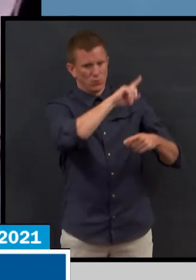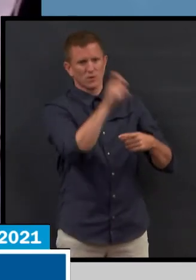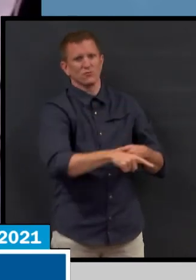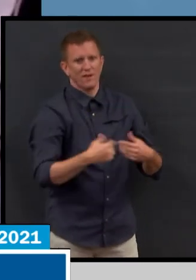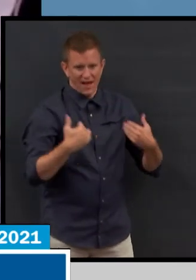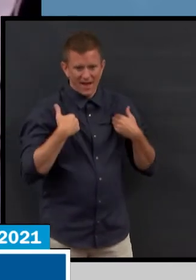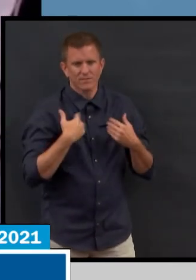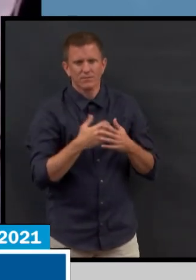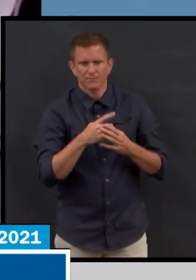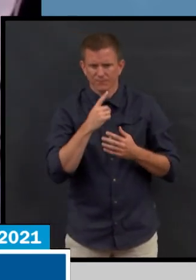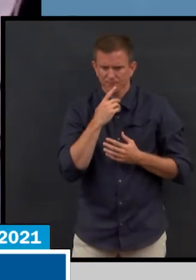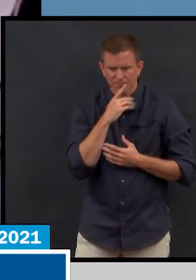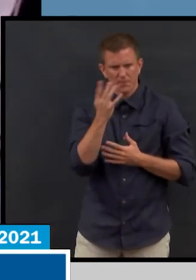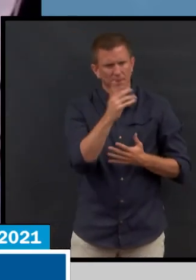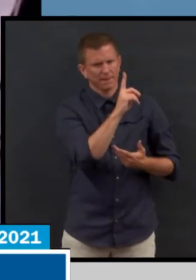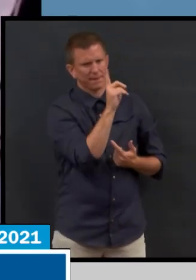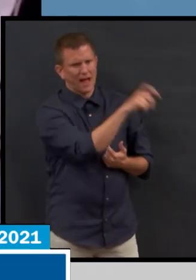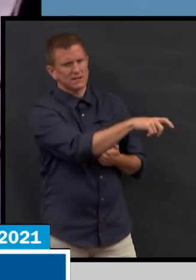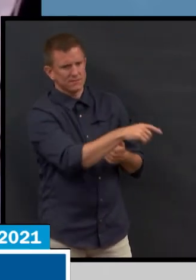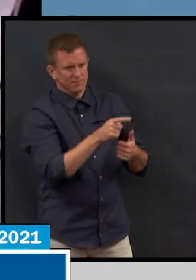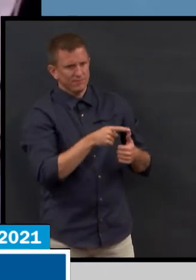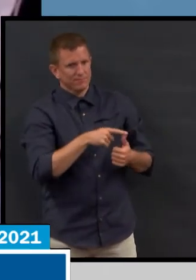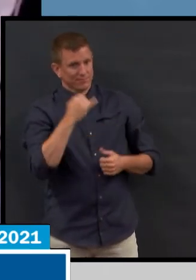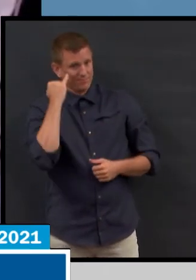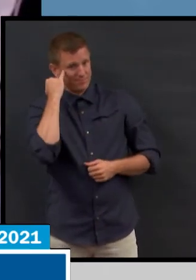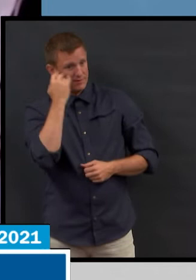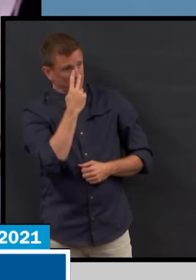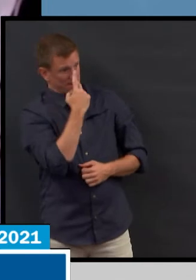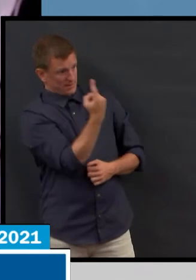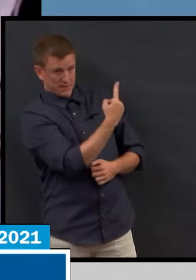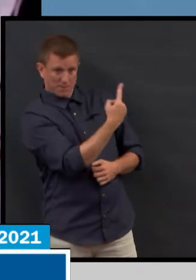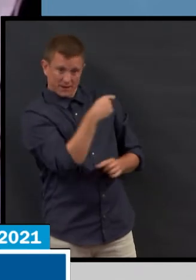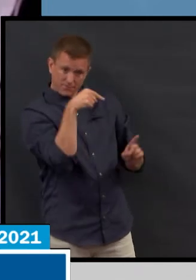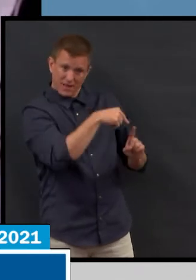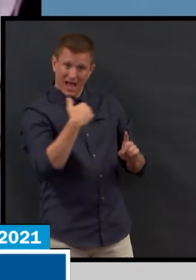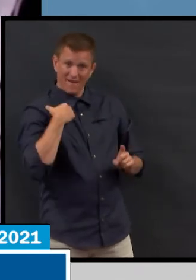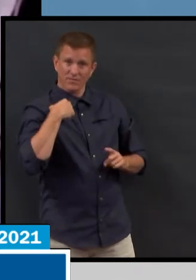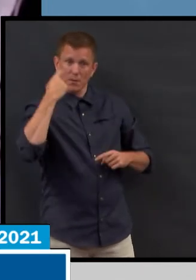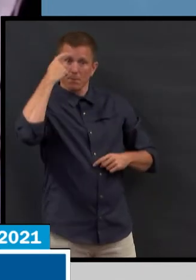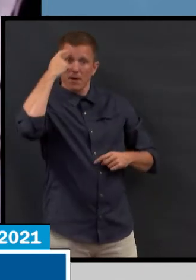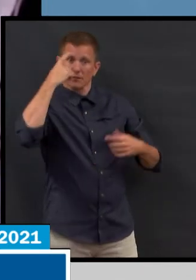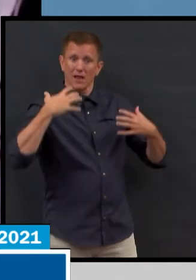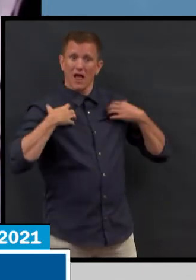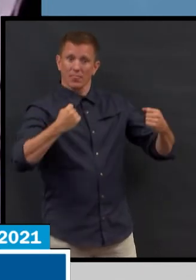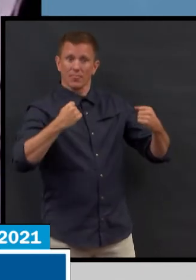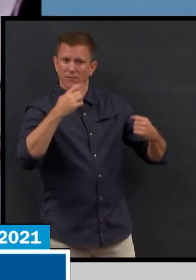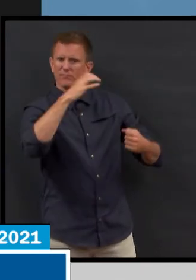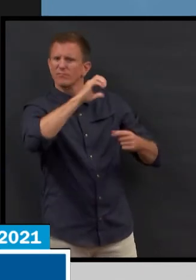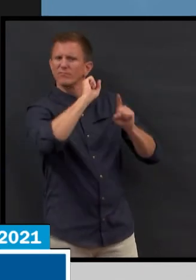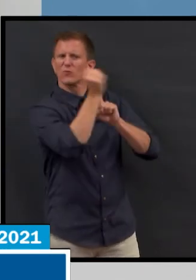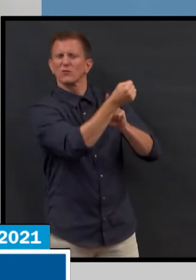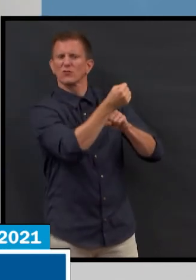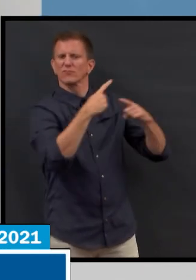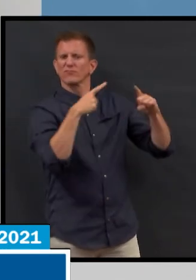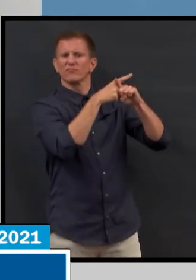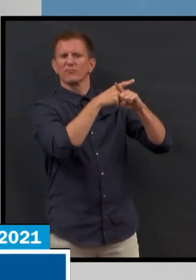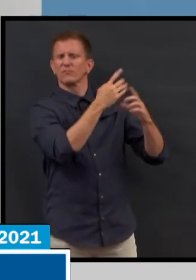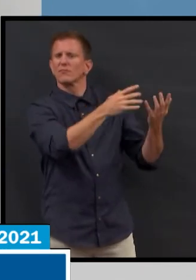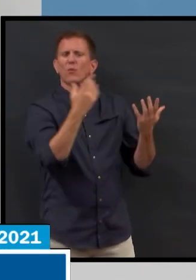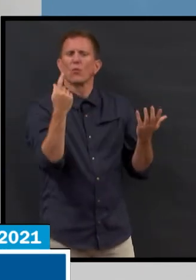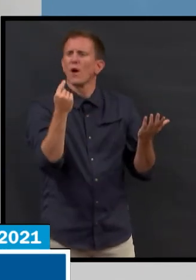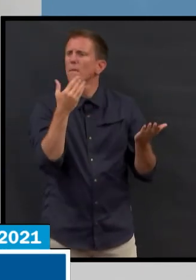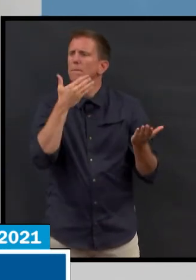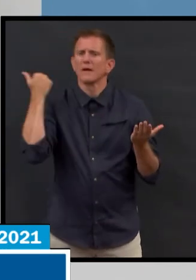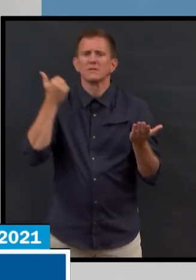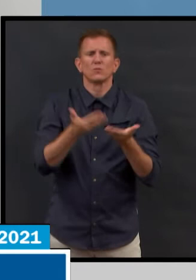prices who and what is the best resource to call well the chief um actually was speaking to this